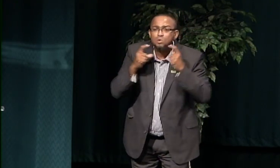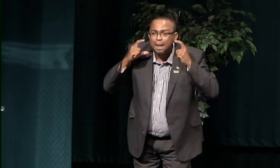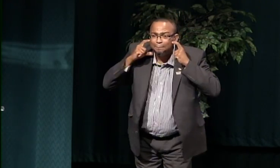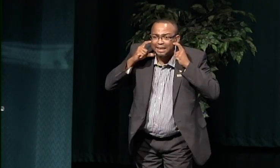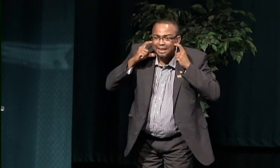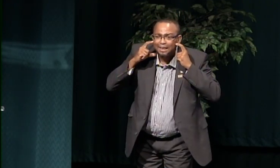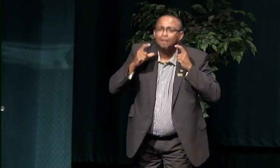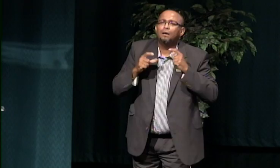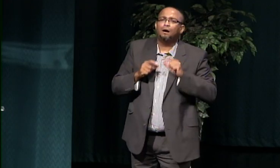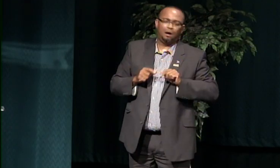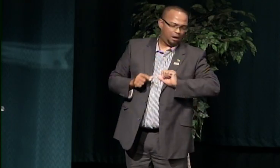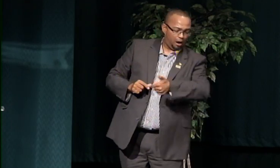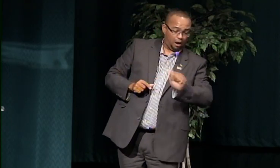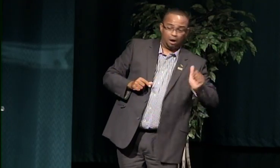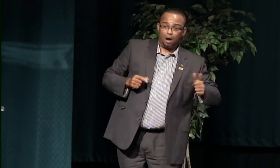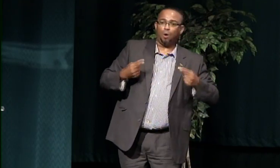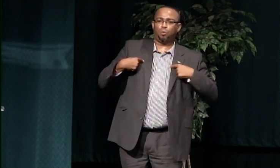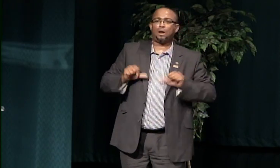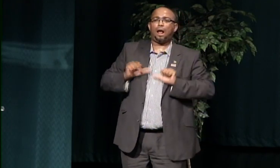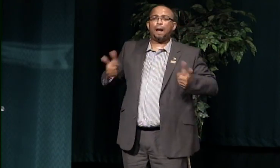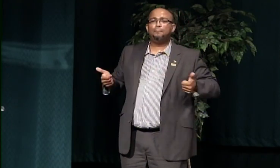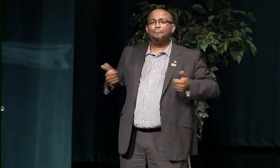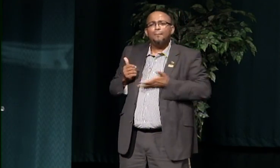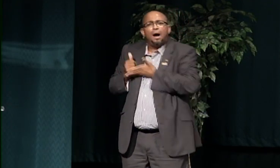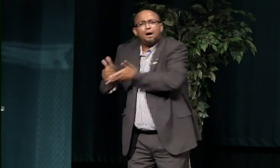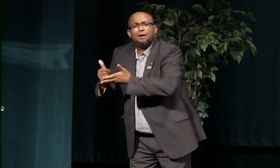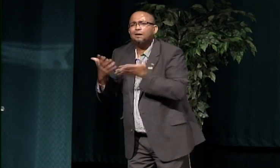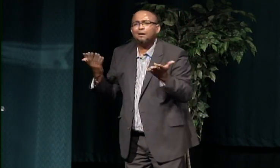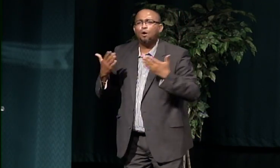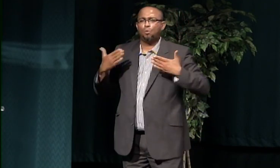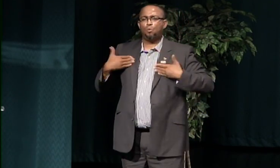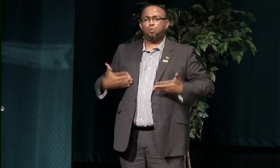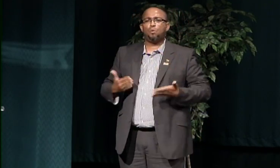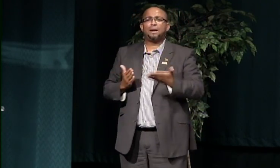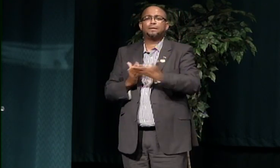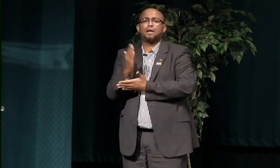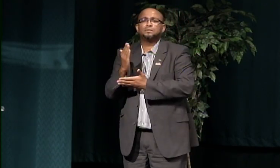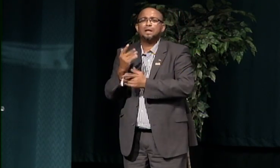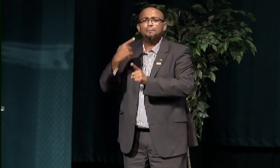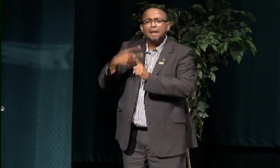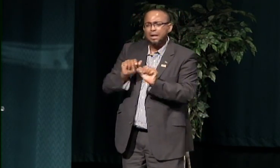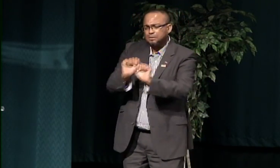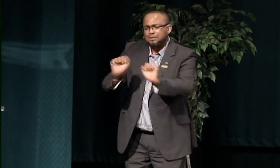We are continuously communicating with the many different provinces in our space,